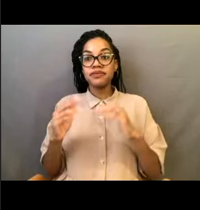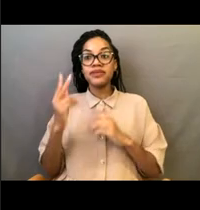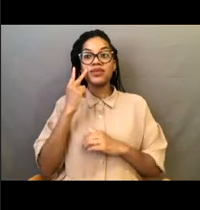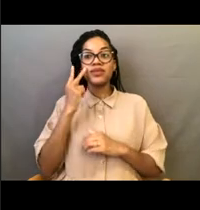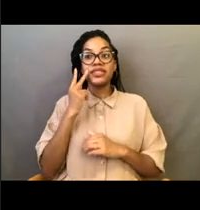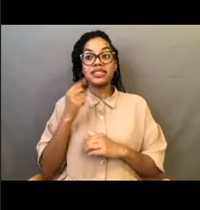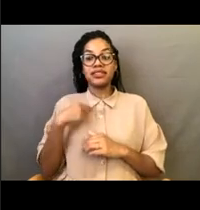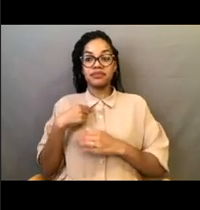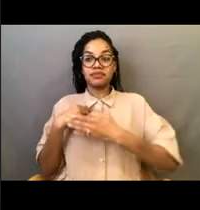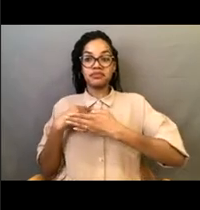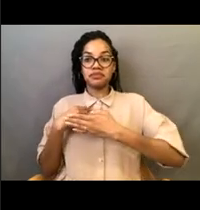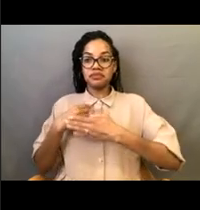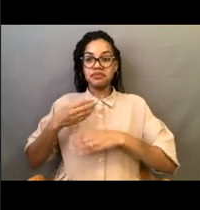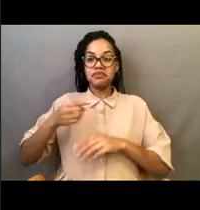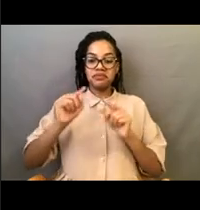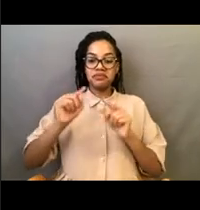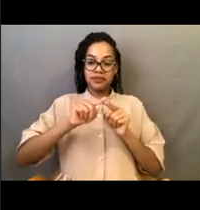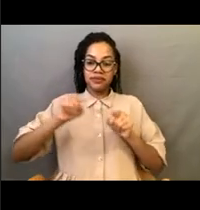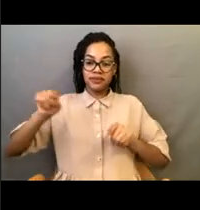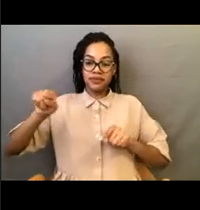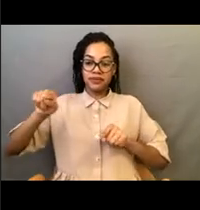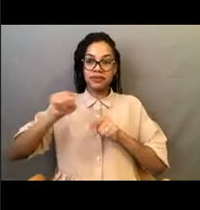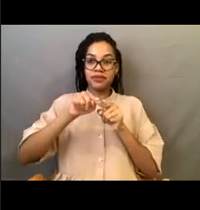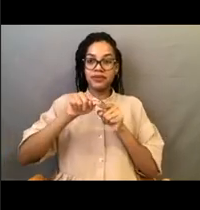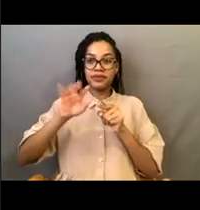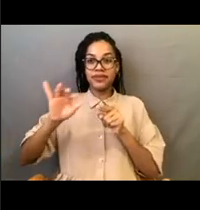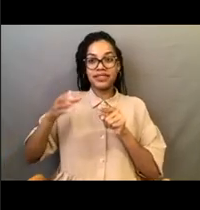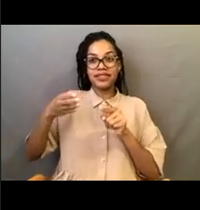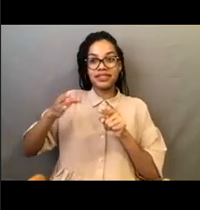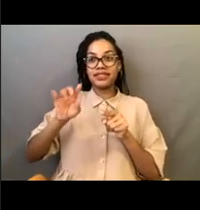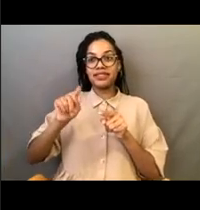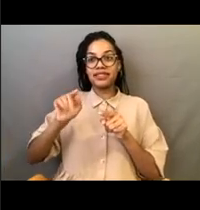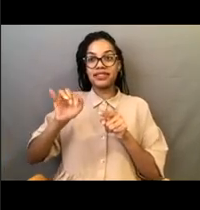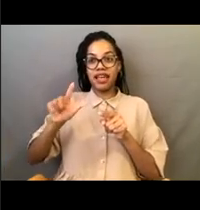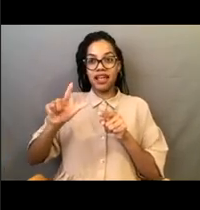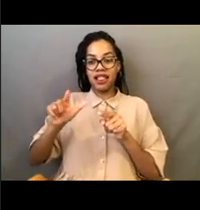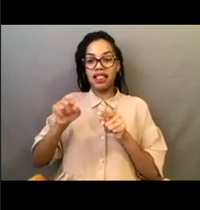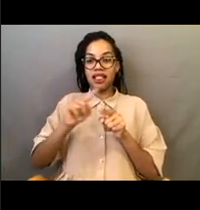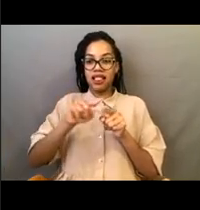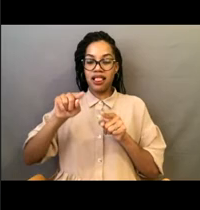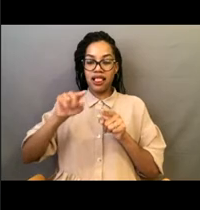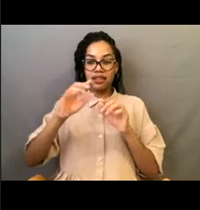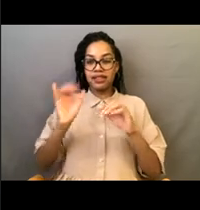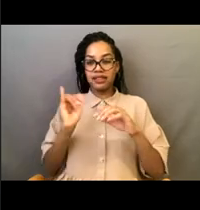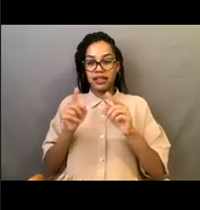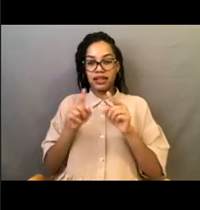So that's also a pretty key characteristic of lake trout. And last but not least, you can't quite see in this photo,